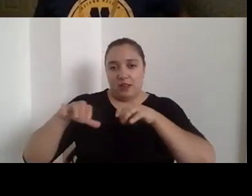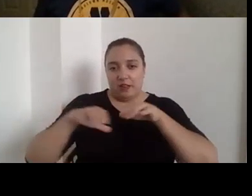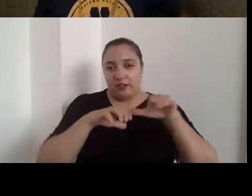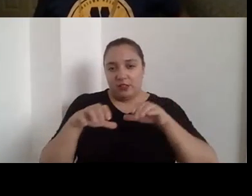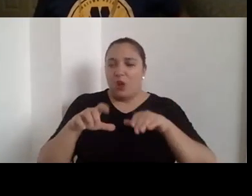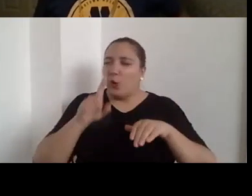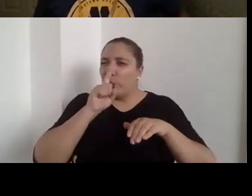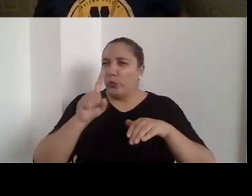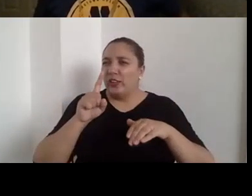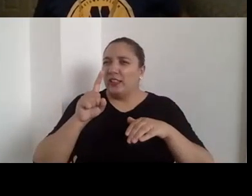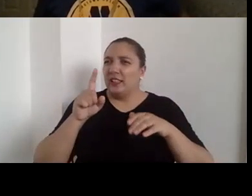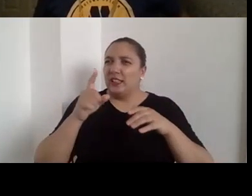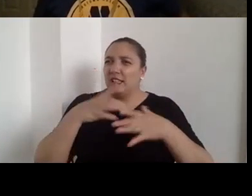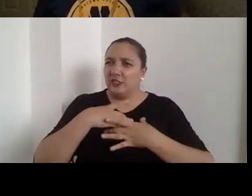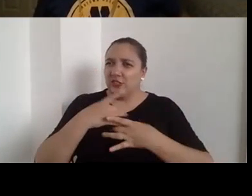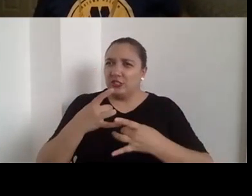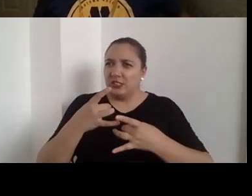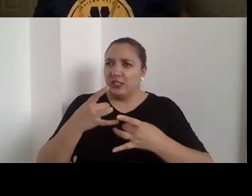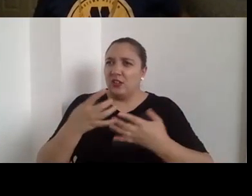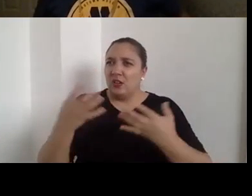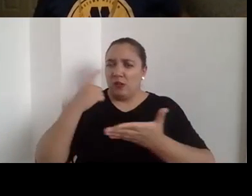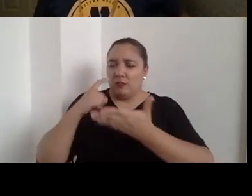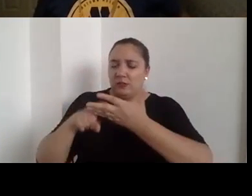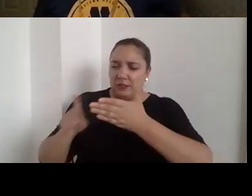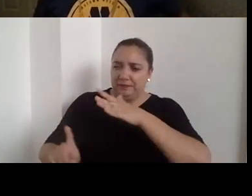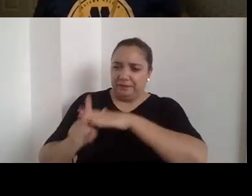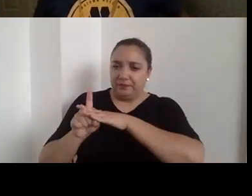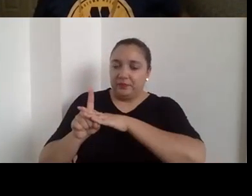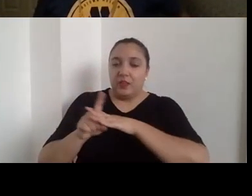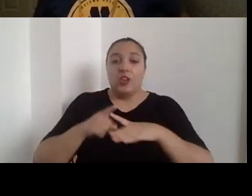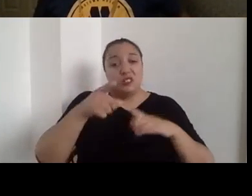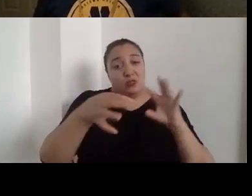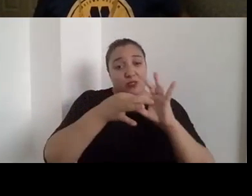I actually speaking of the why for